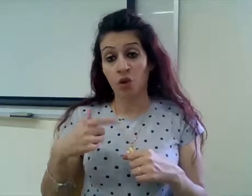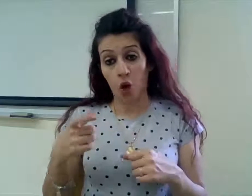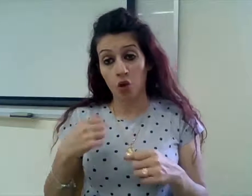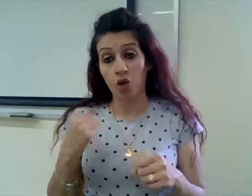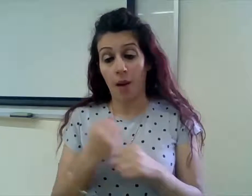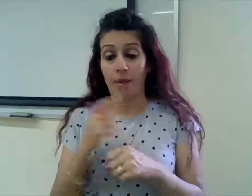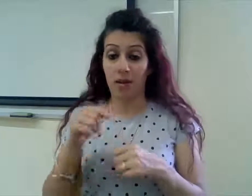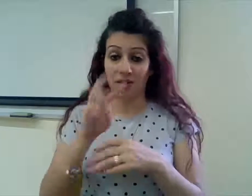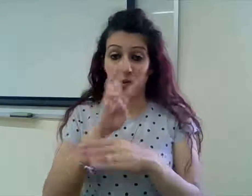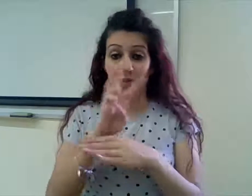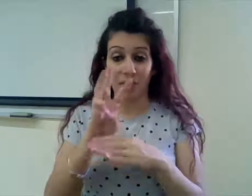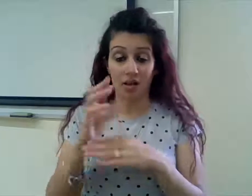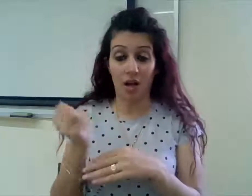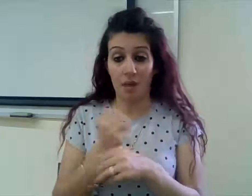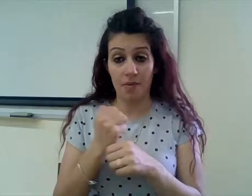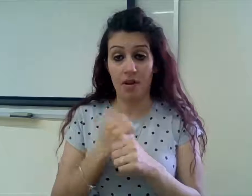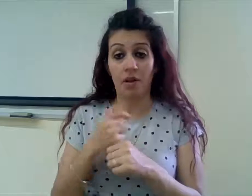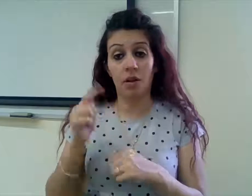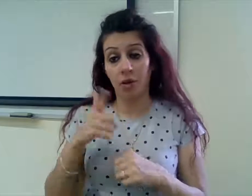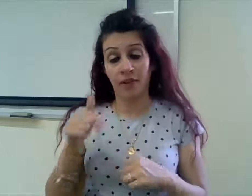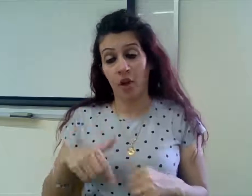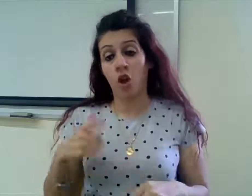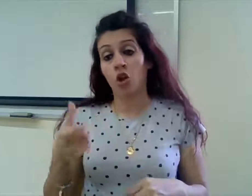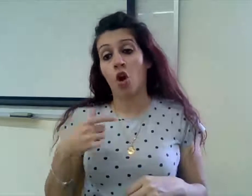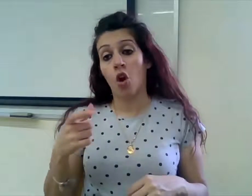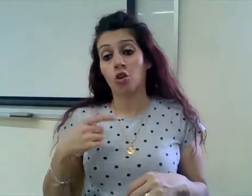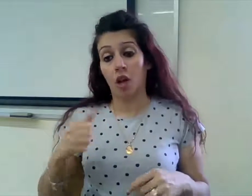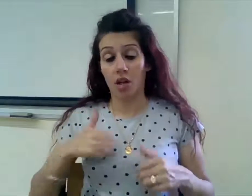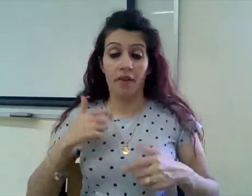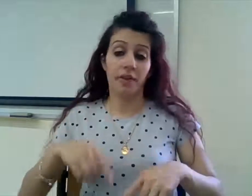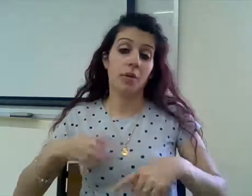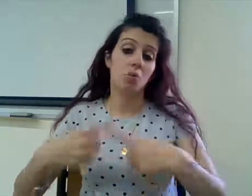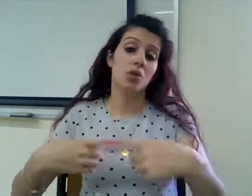and I think it's a zayna's point making sure that there's relevant materials